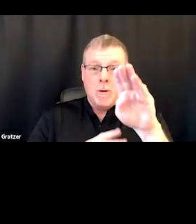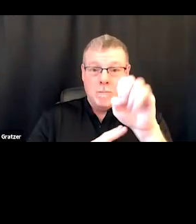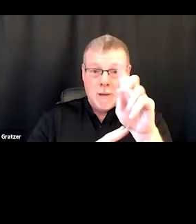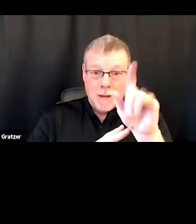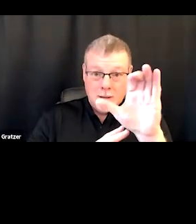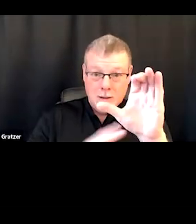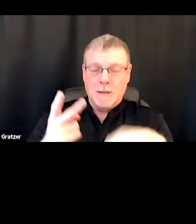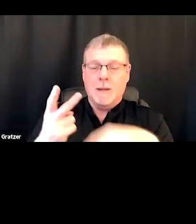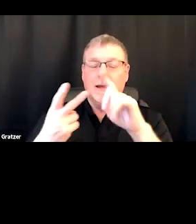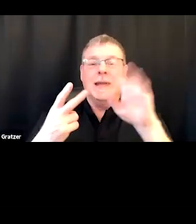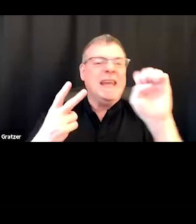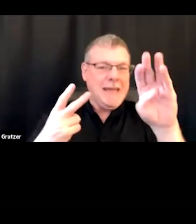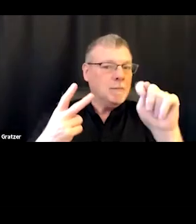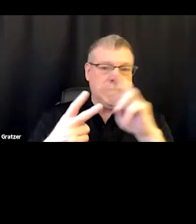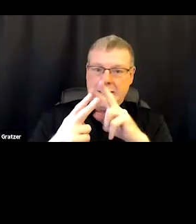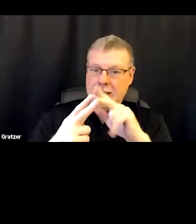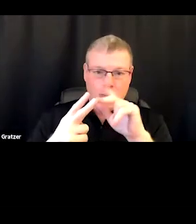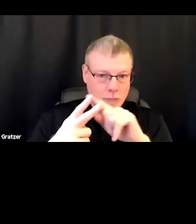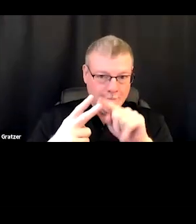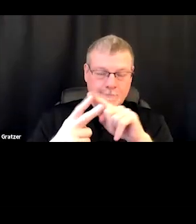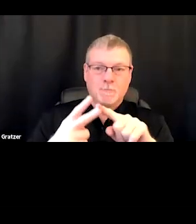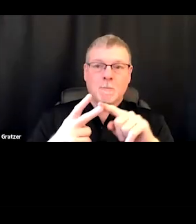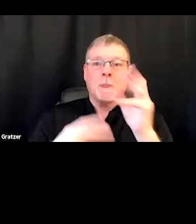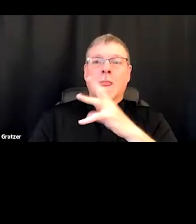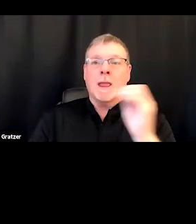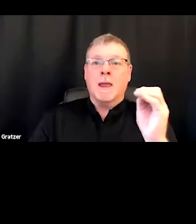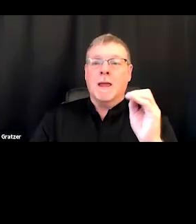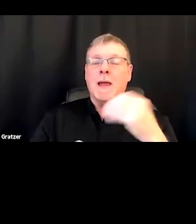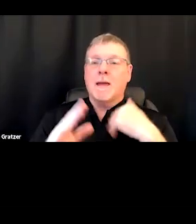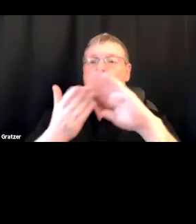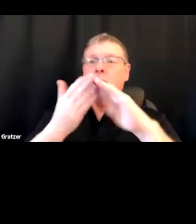and then we do have a community network of about,